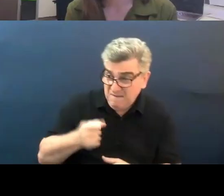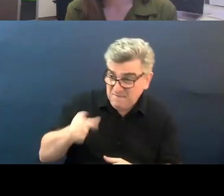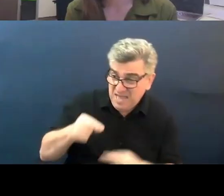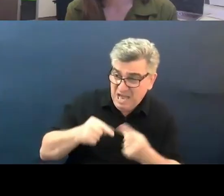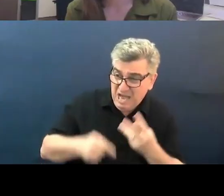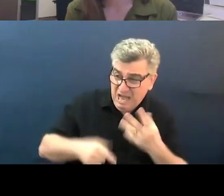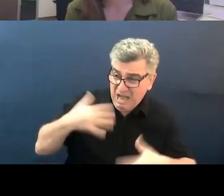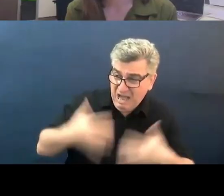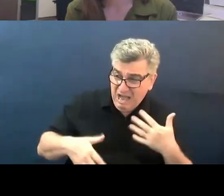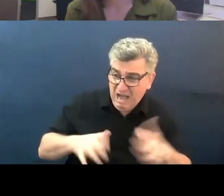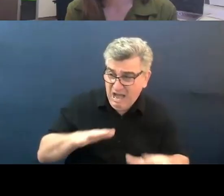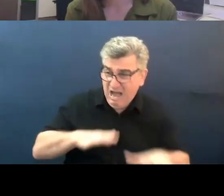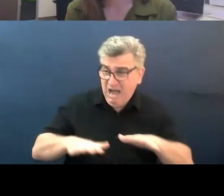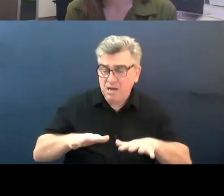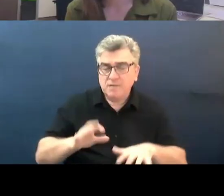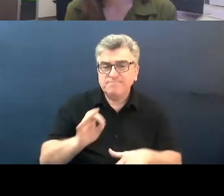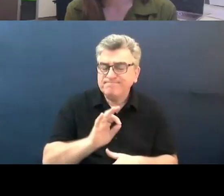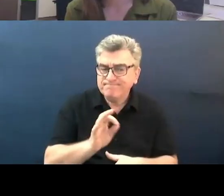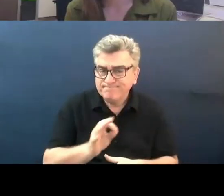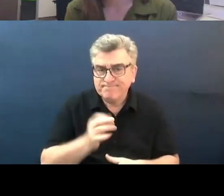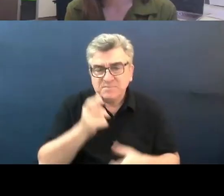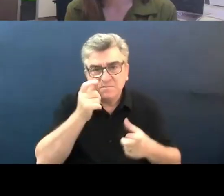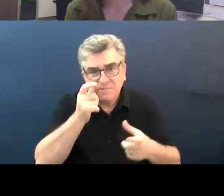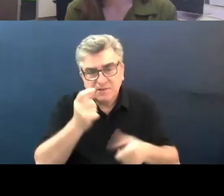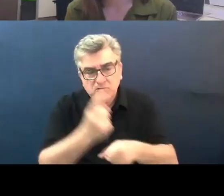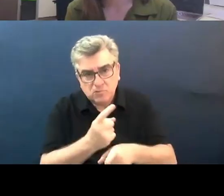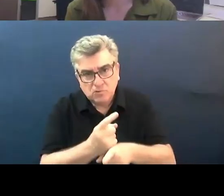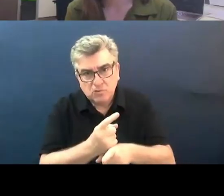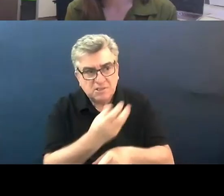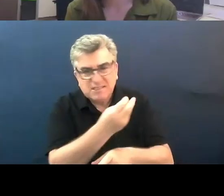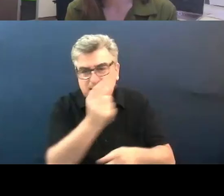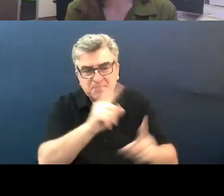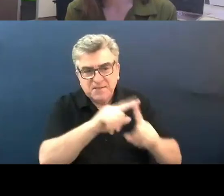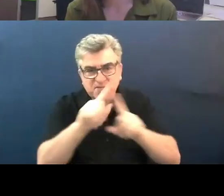for some cultural linguistically diverse communities for whom there's substantial